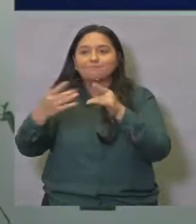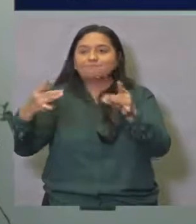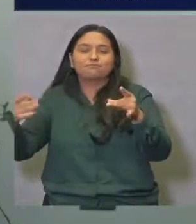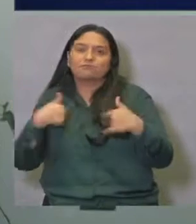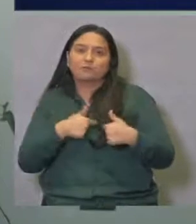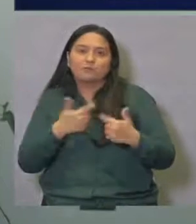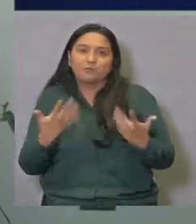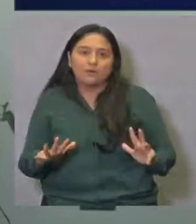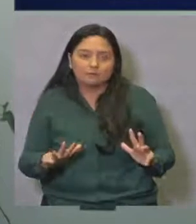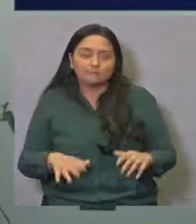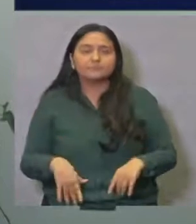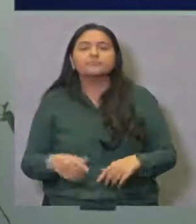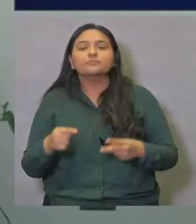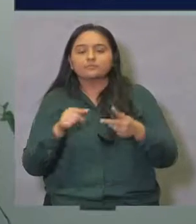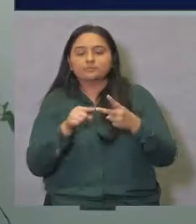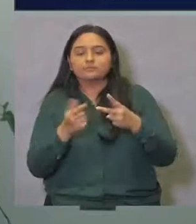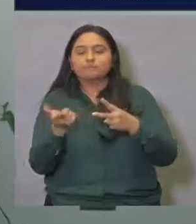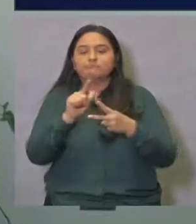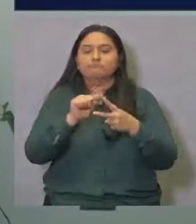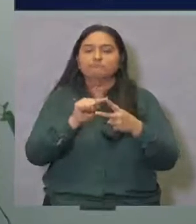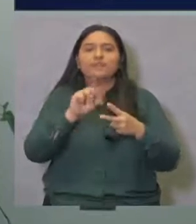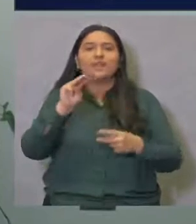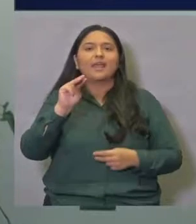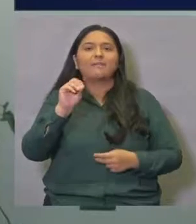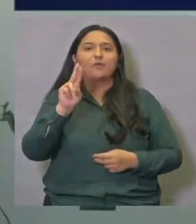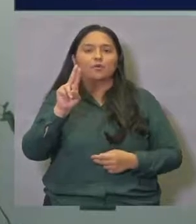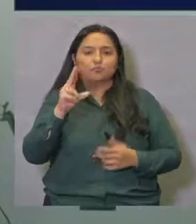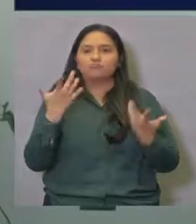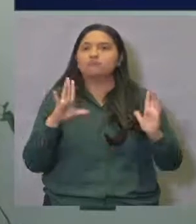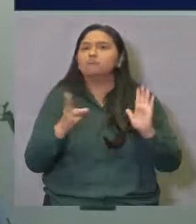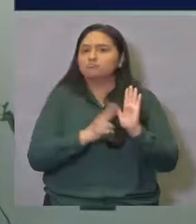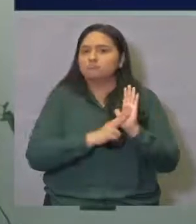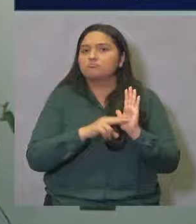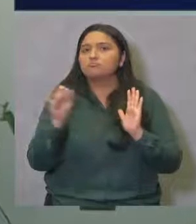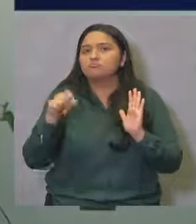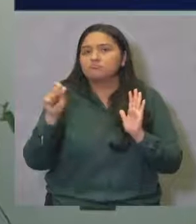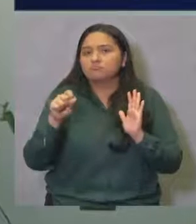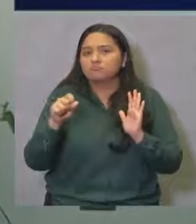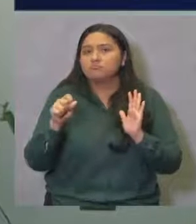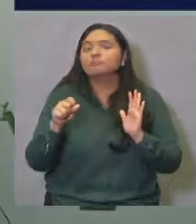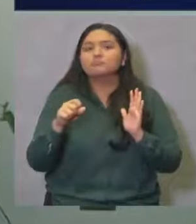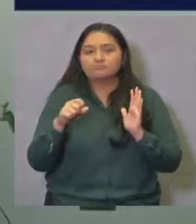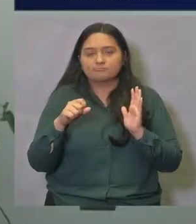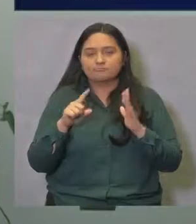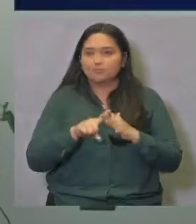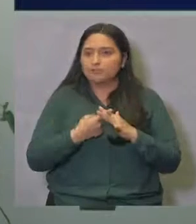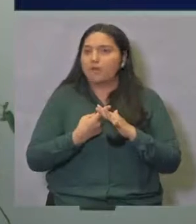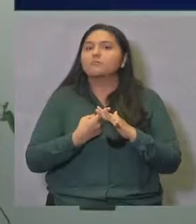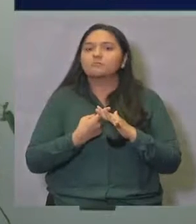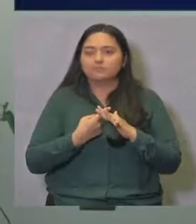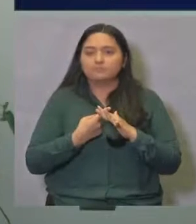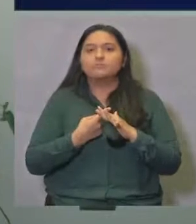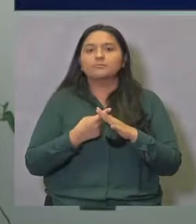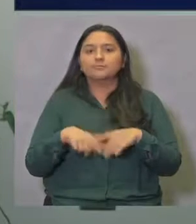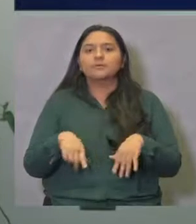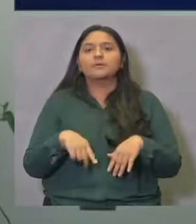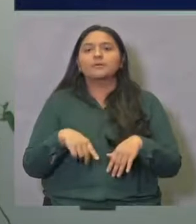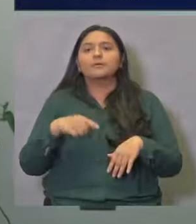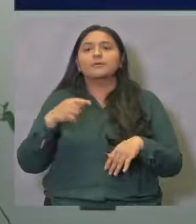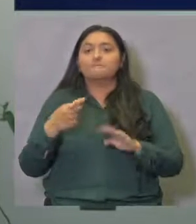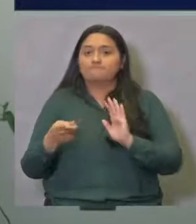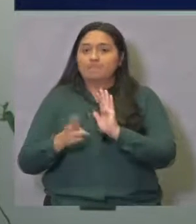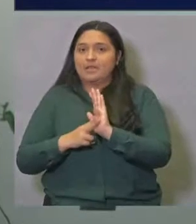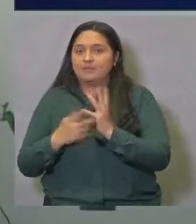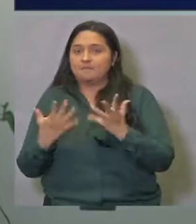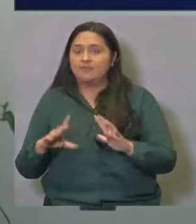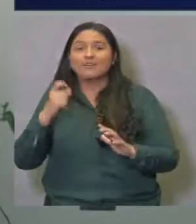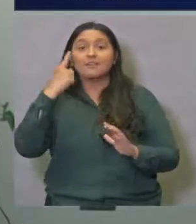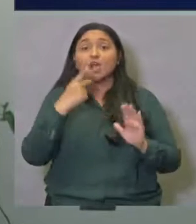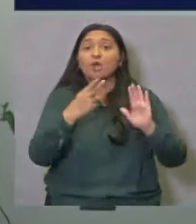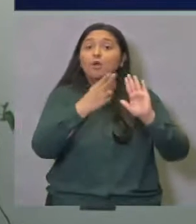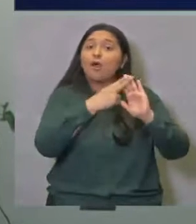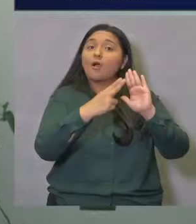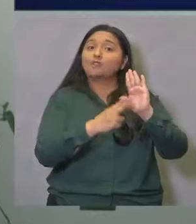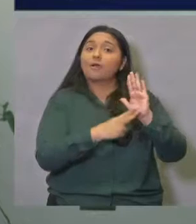VARIANTS CIRCULATING FOR WOOD IN